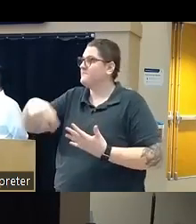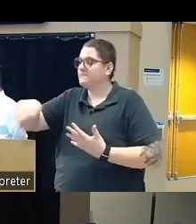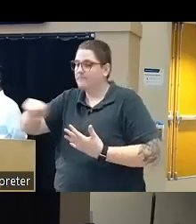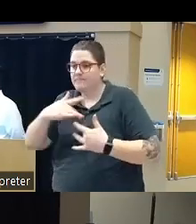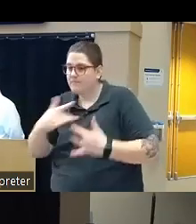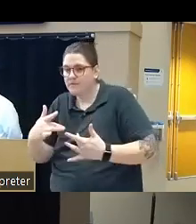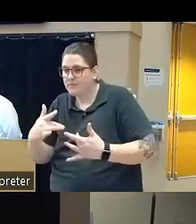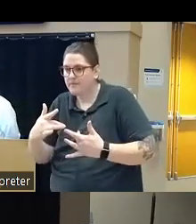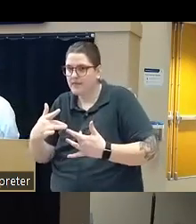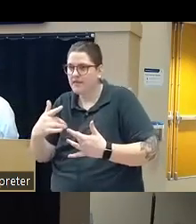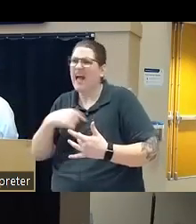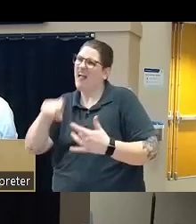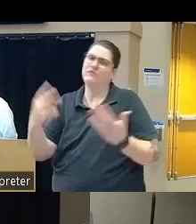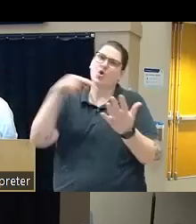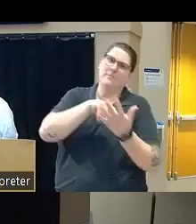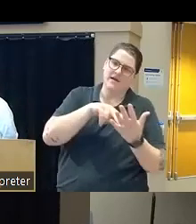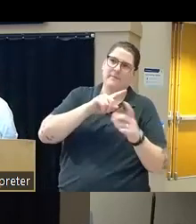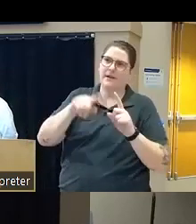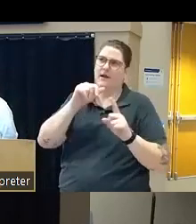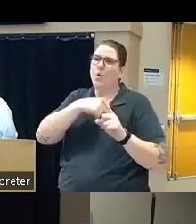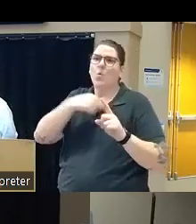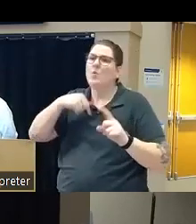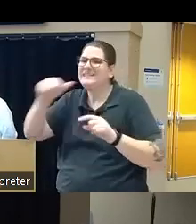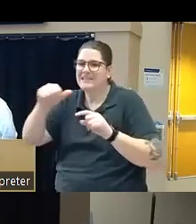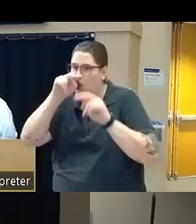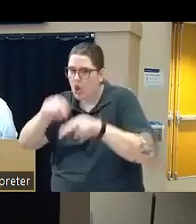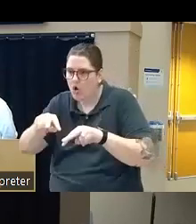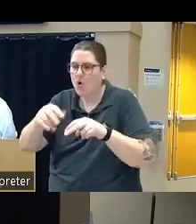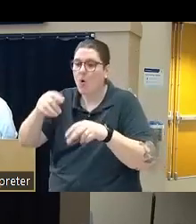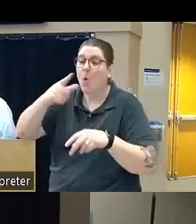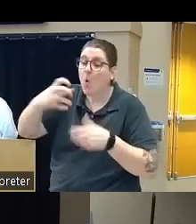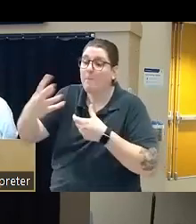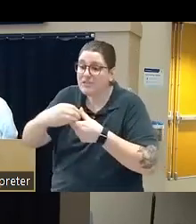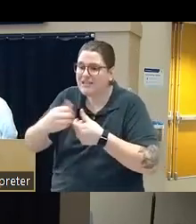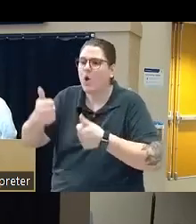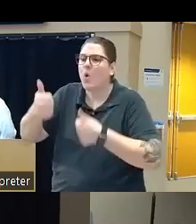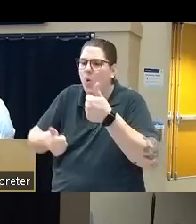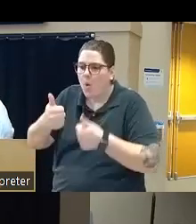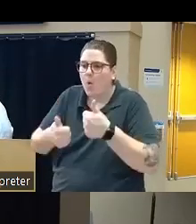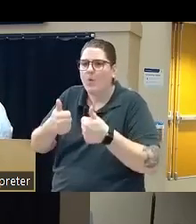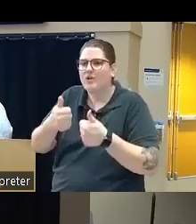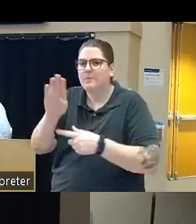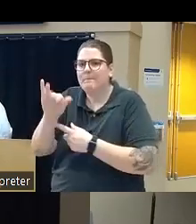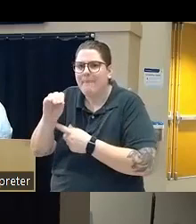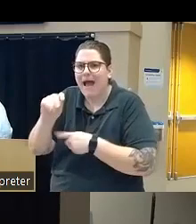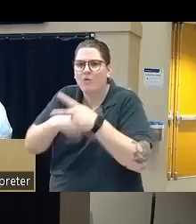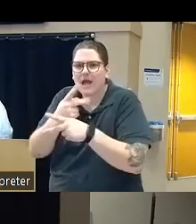and look but we haven't looked at whether or not there was any specific biotype effect thanks bill